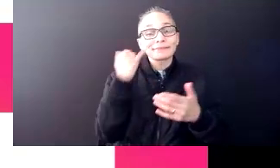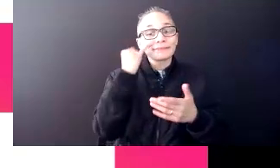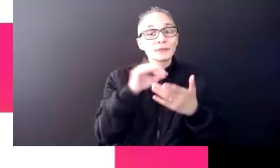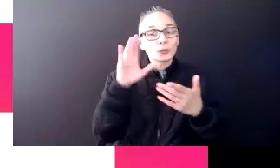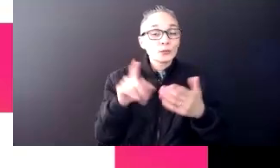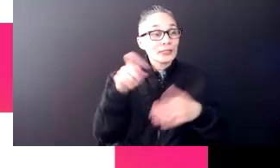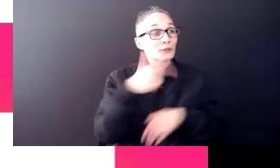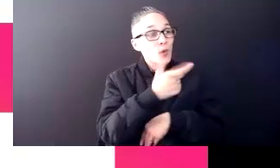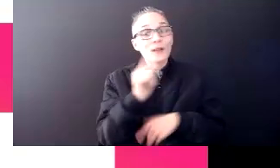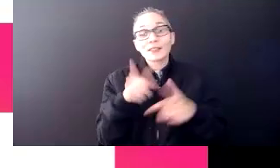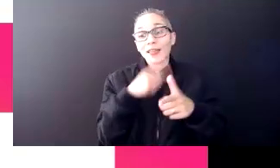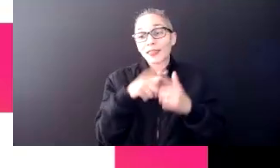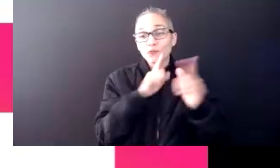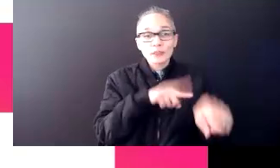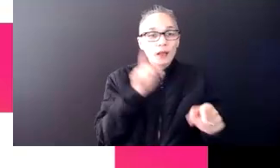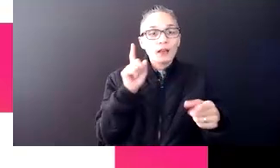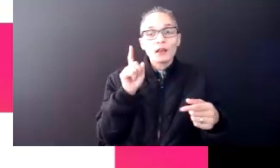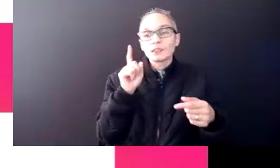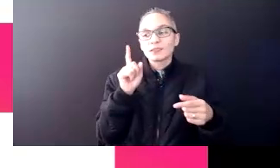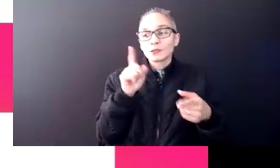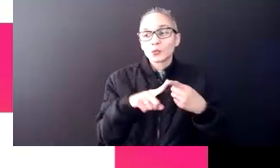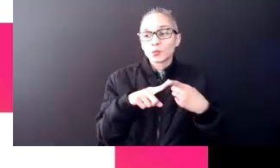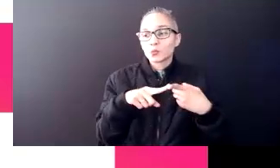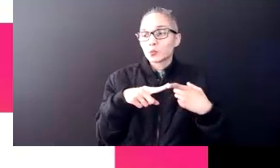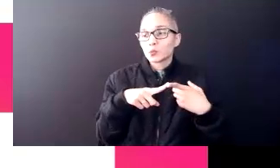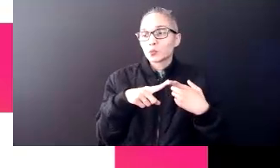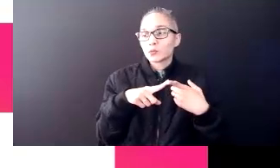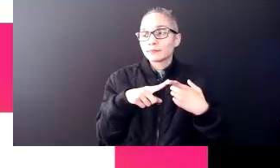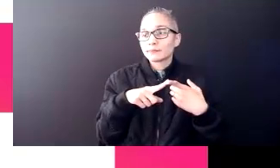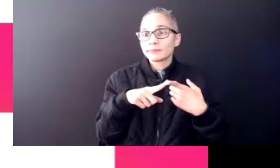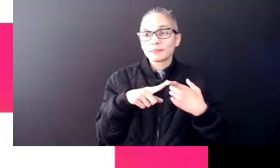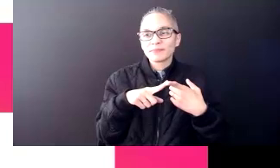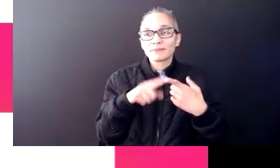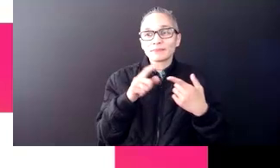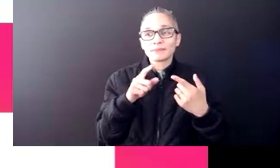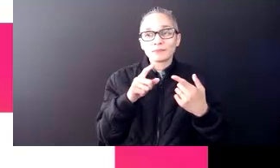and then respond to, have to engage with that content with you,